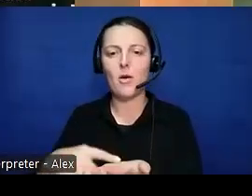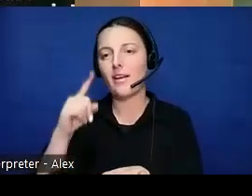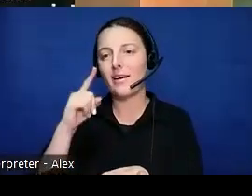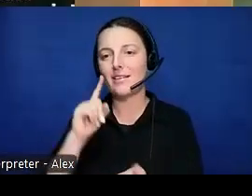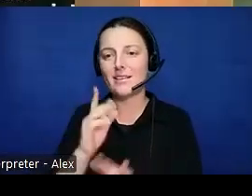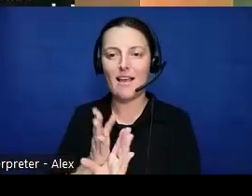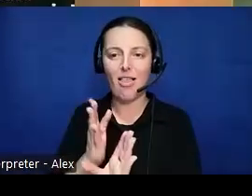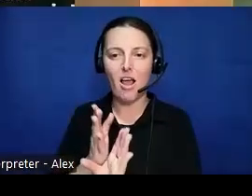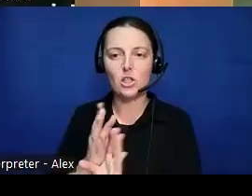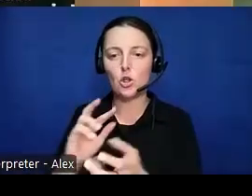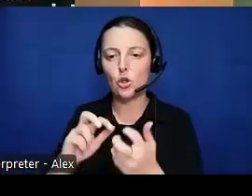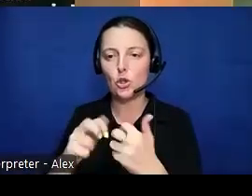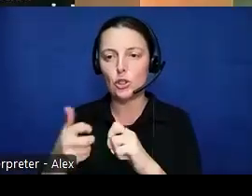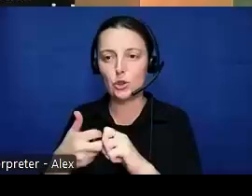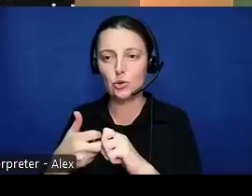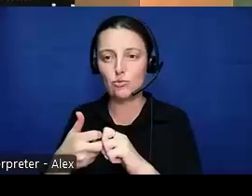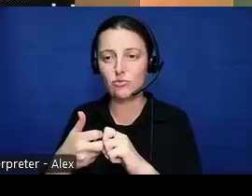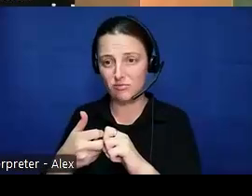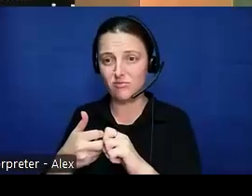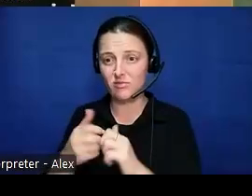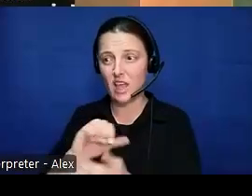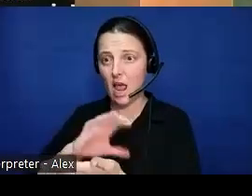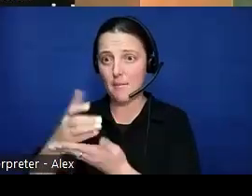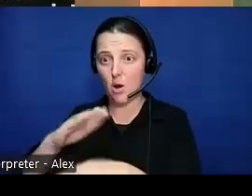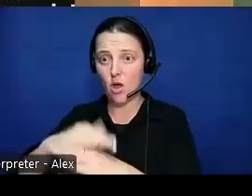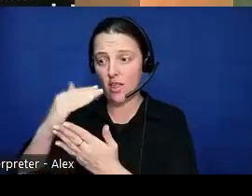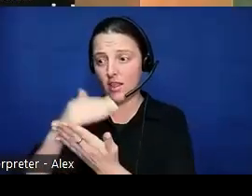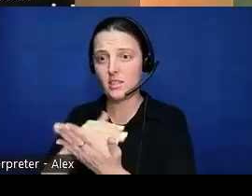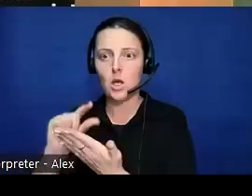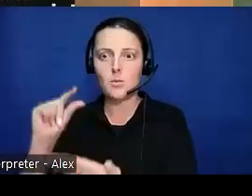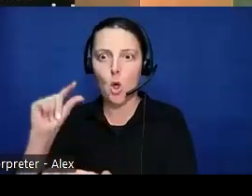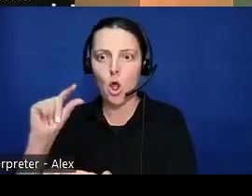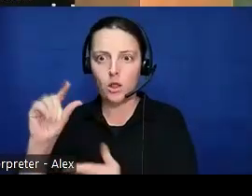and you know, we have this system issue. Who gets the care, right? So, we actually did this study